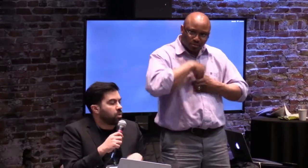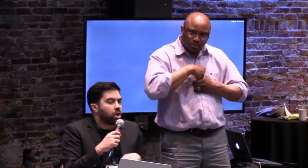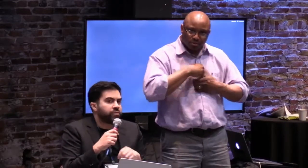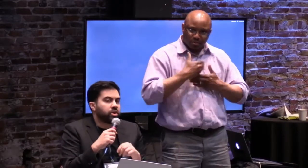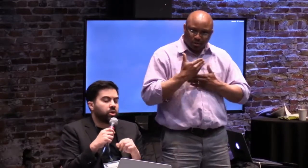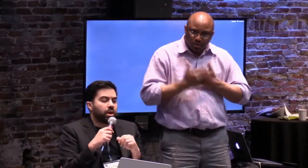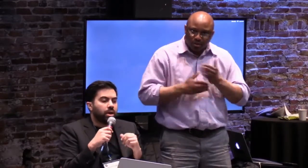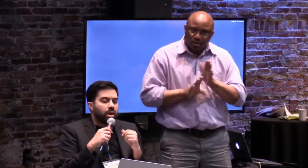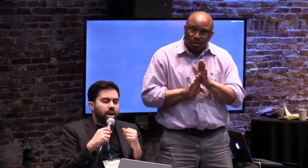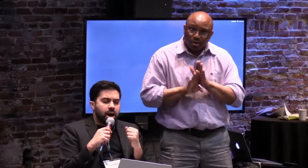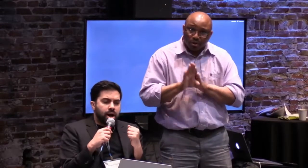or hard of hearing.